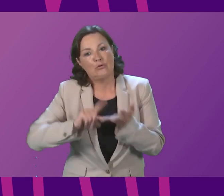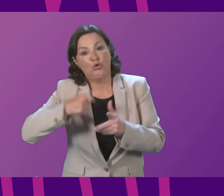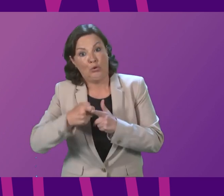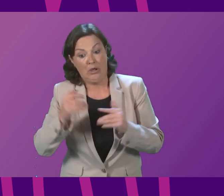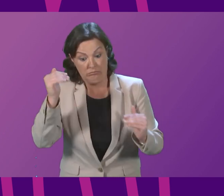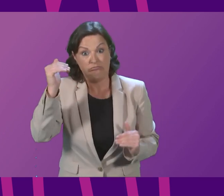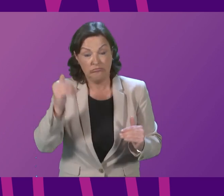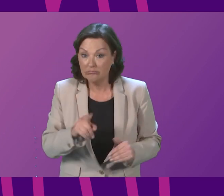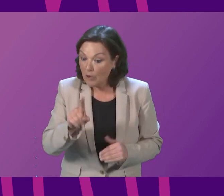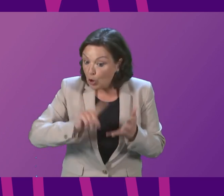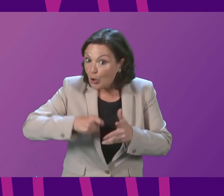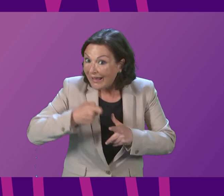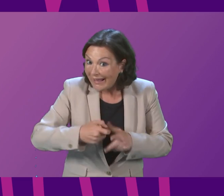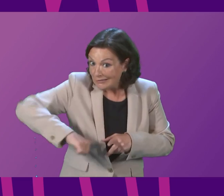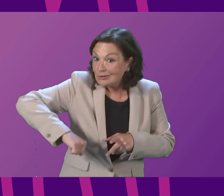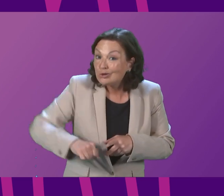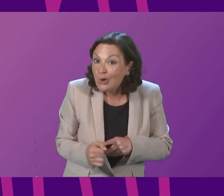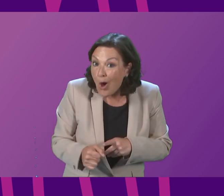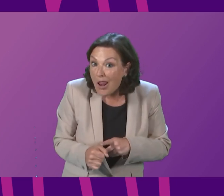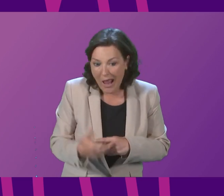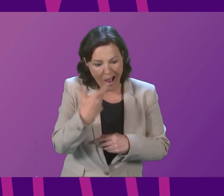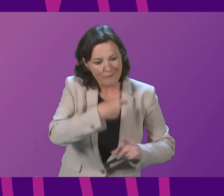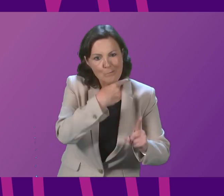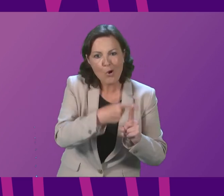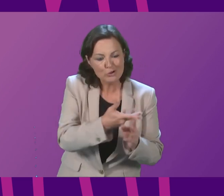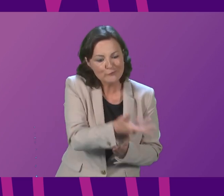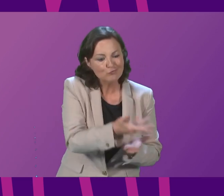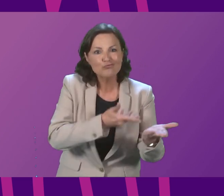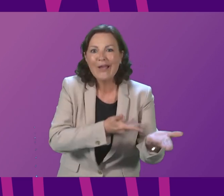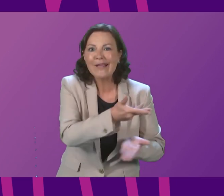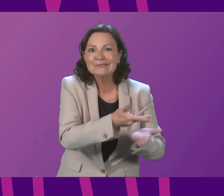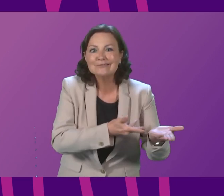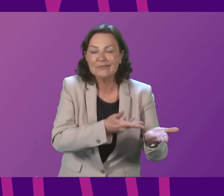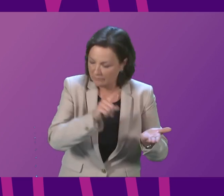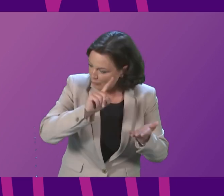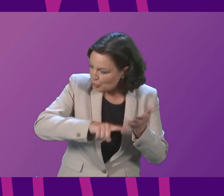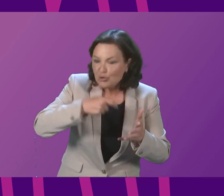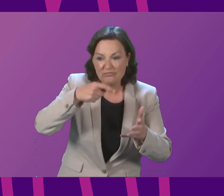Unlike the rest of the UK, Scotland has a positive trade balance in goods with the rest of the world.